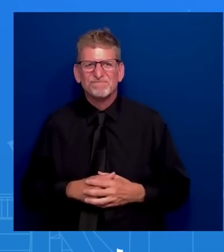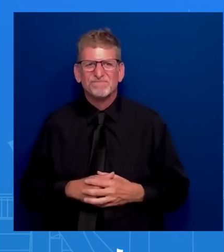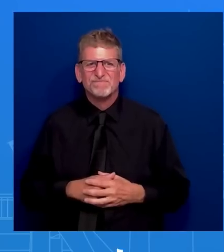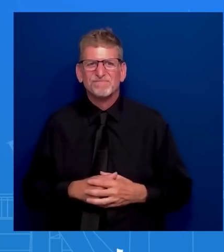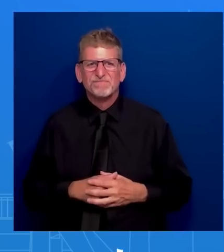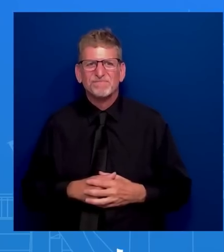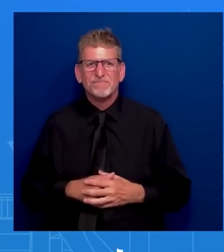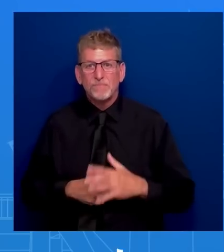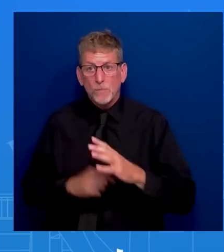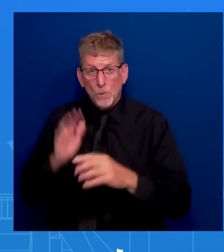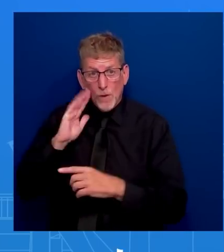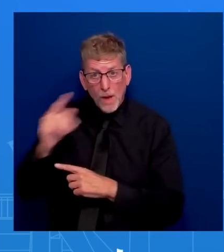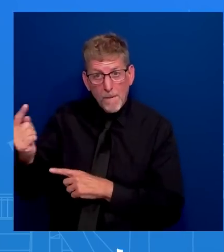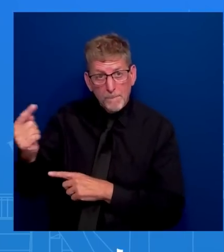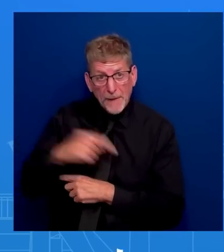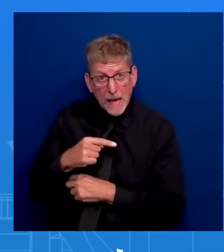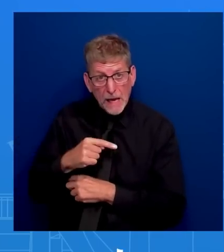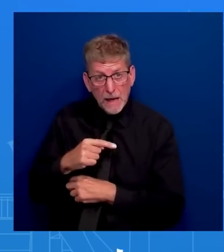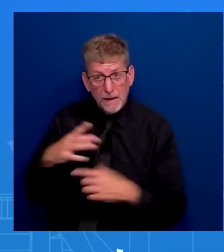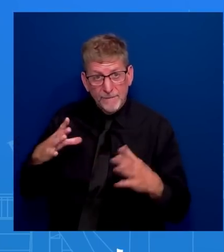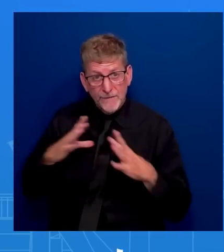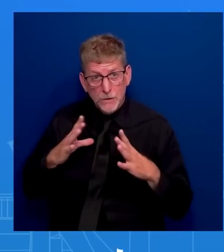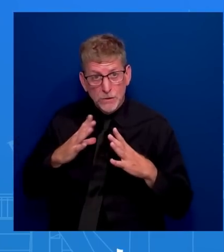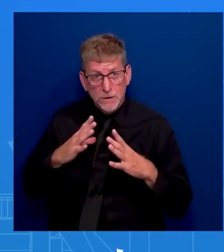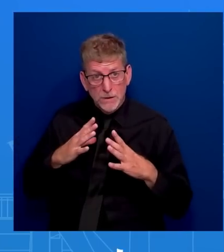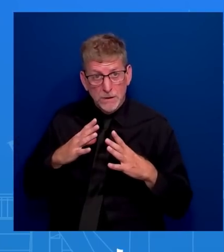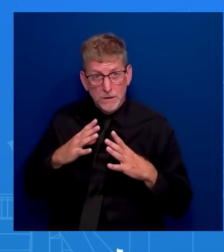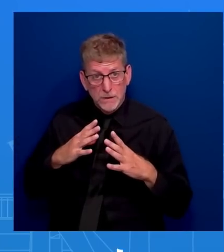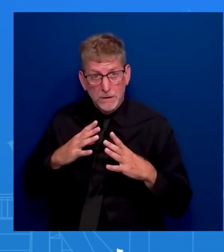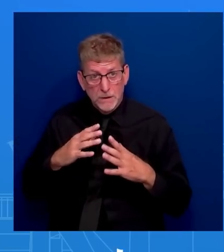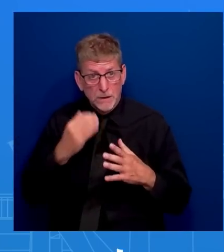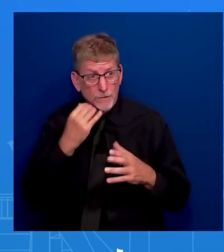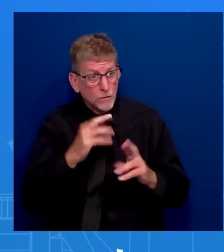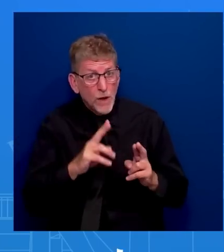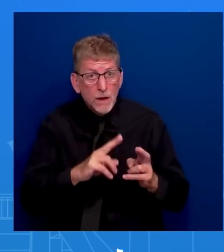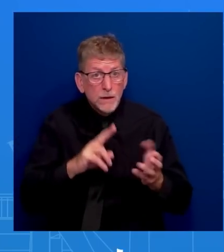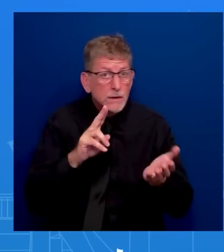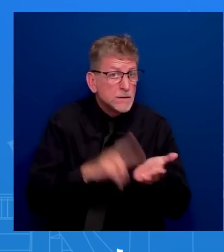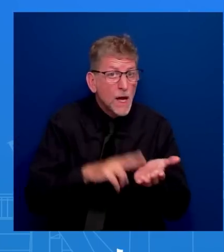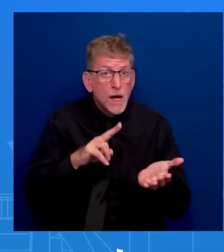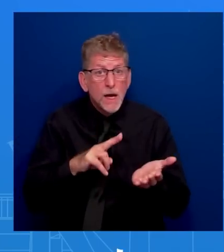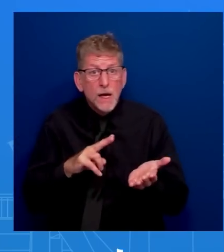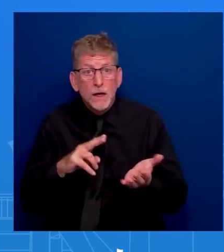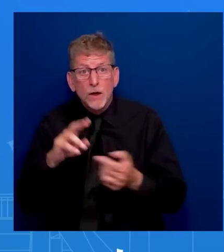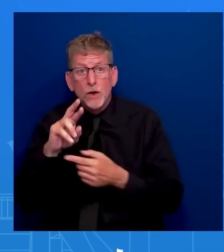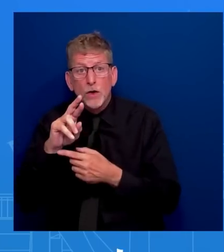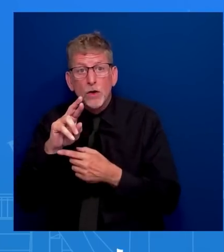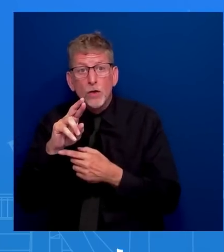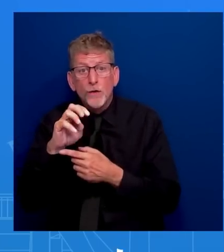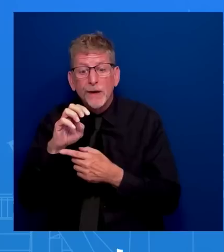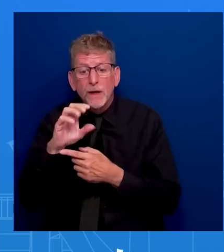we got to -- we're going to work closely with the House to get that passed in the next couple of days. And once we have more to share, we will share your --